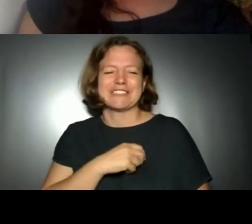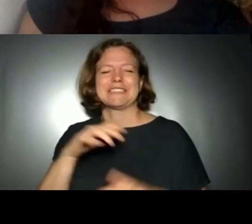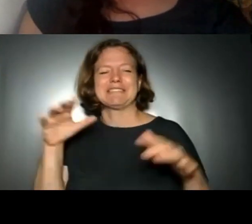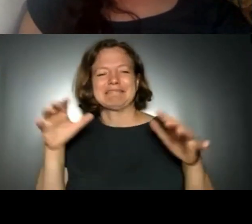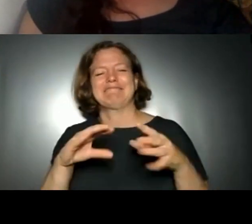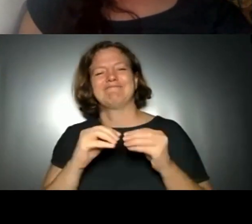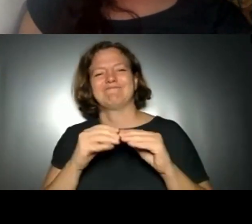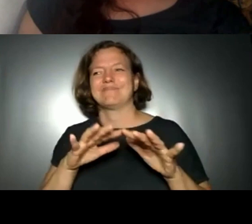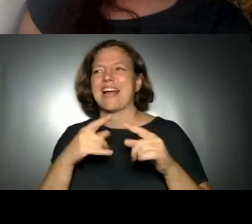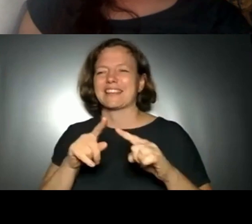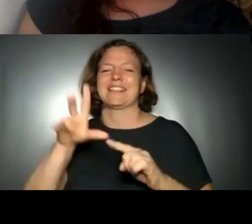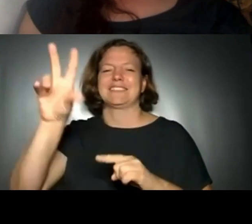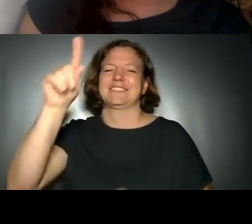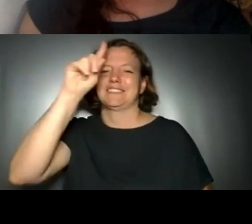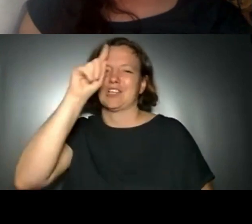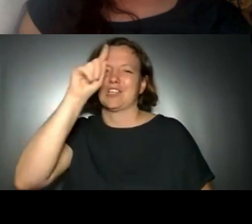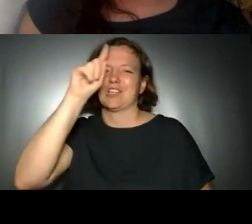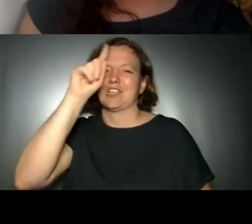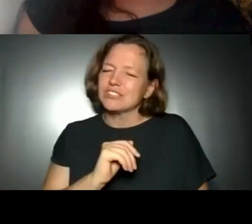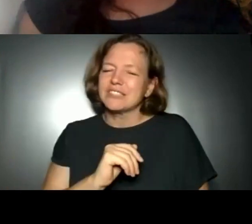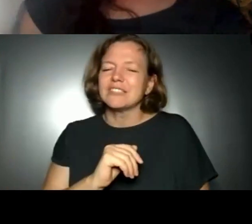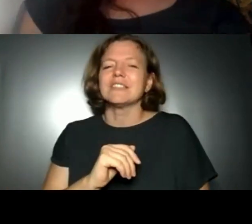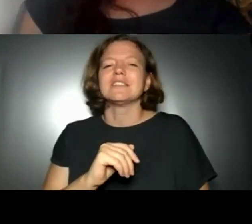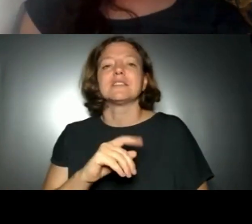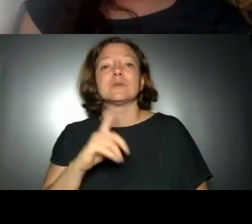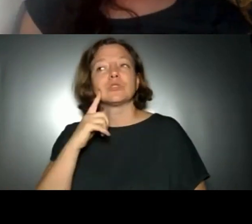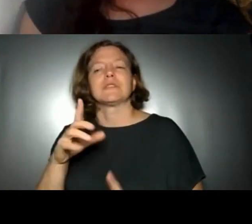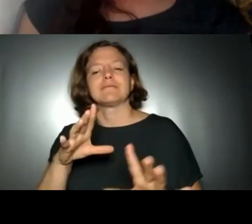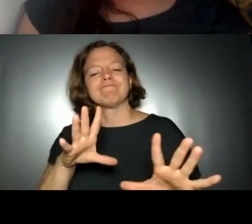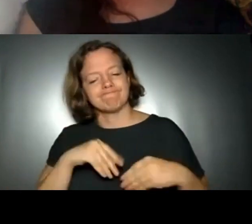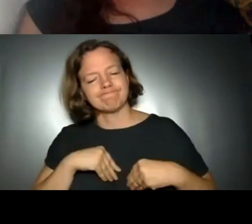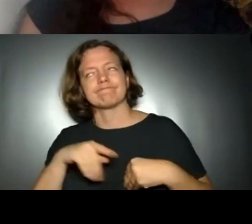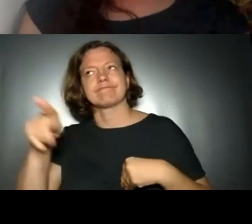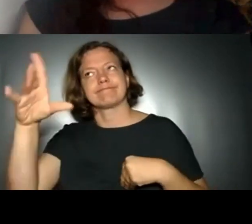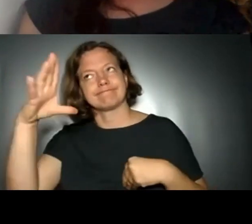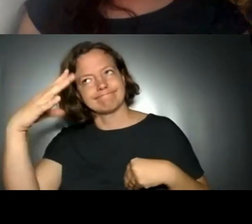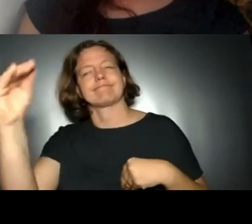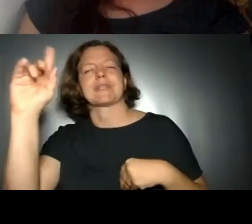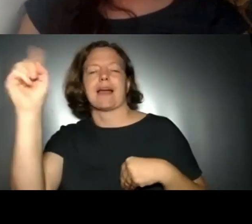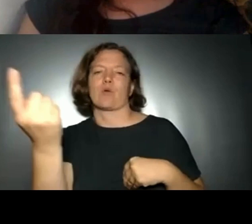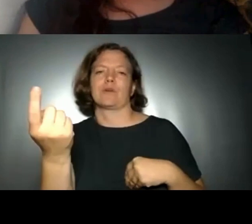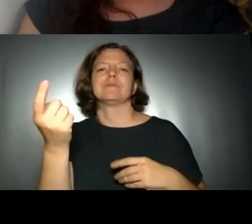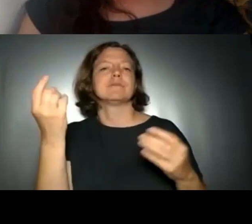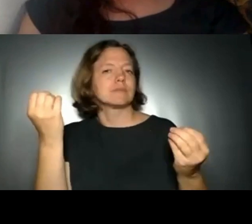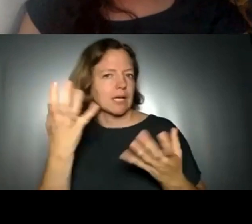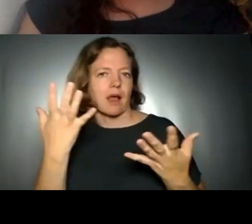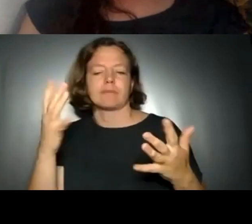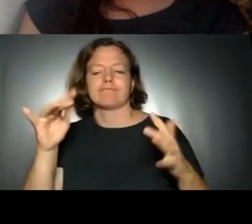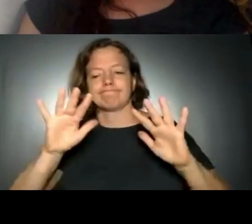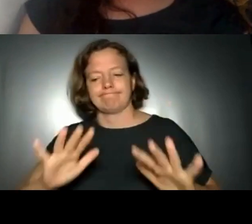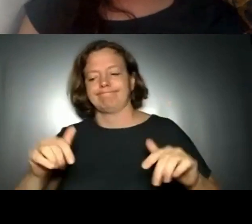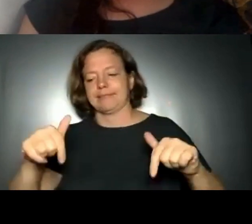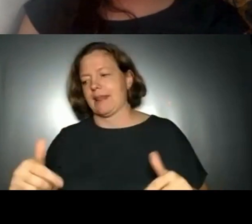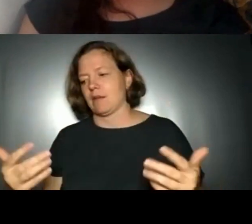And so it is really important to recognize that and to also recognize from each other that we are working within these...